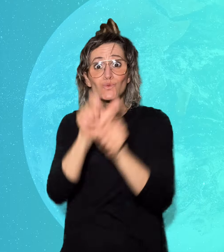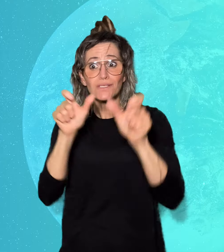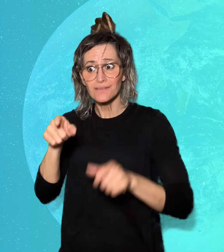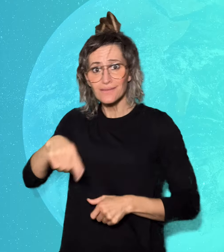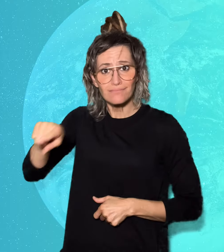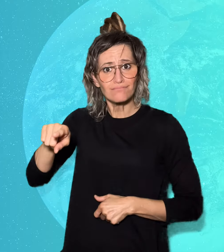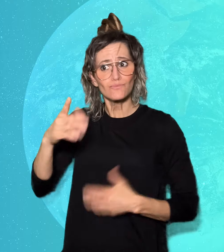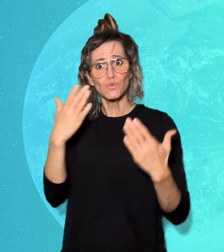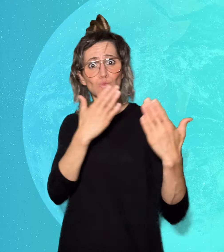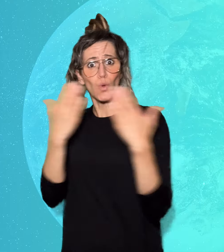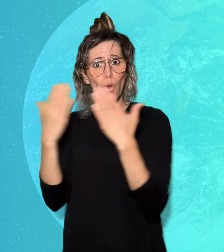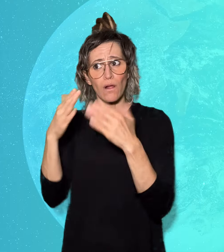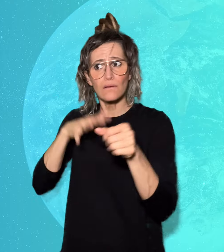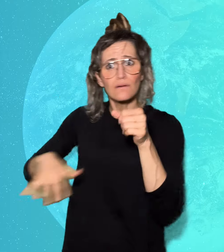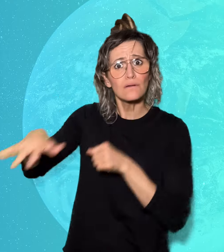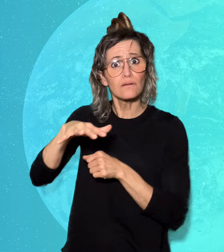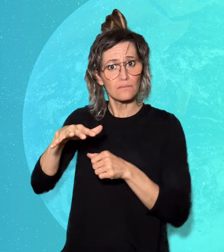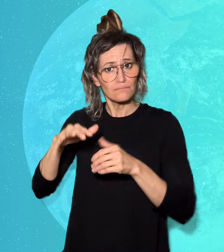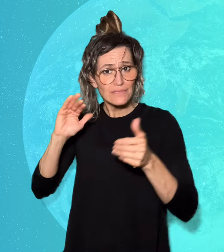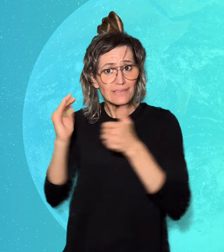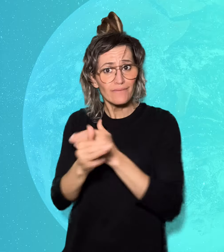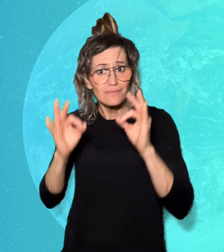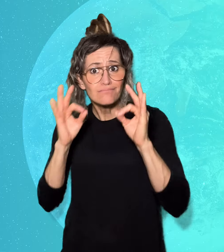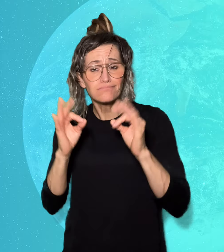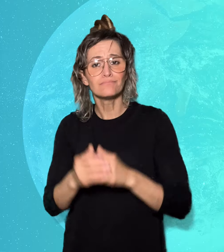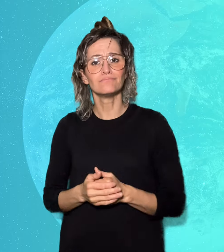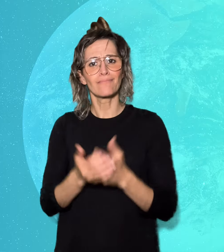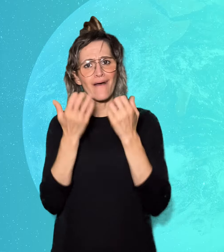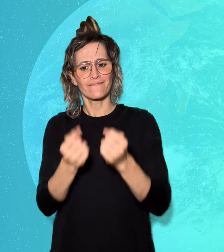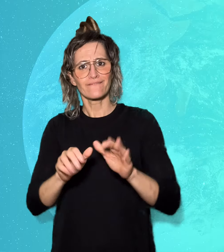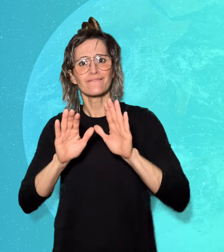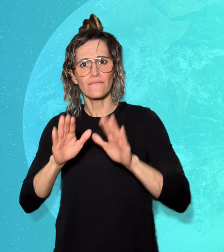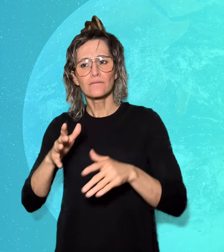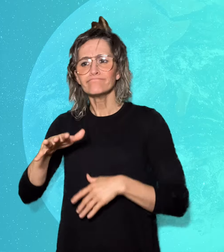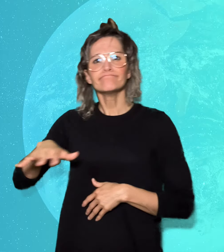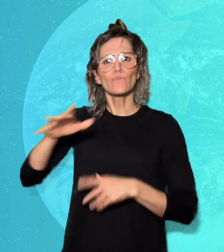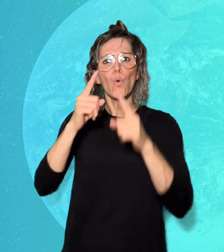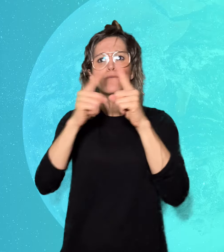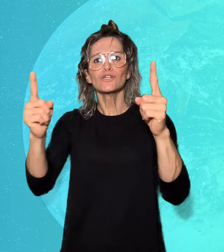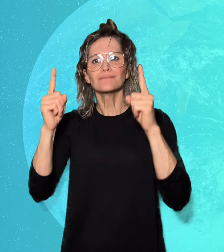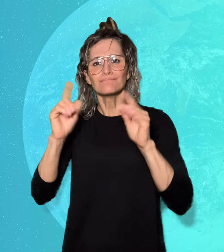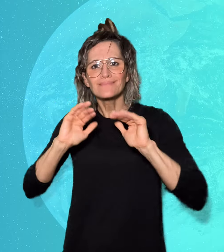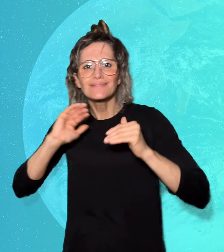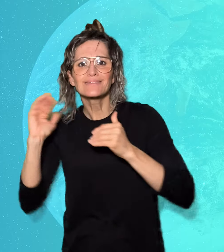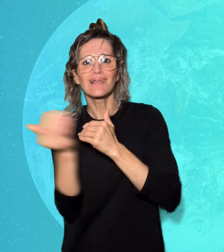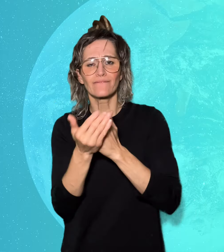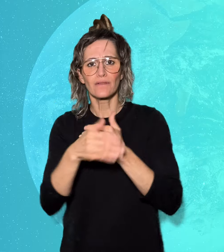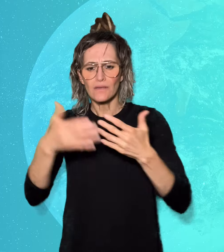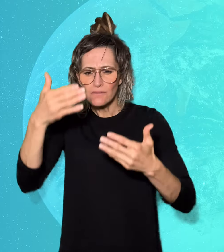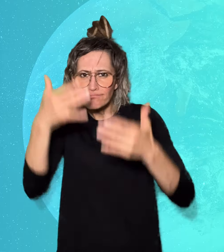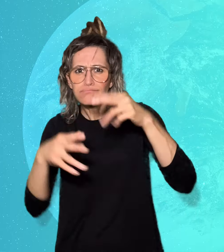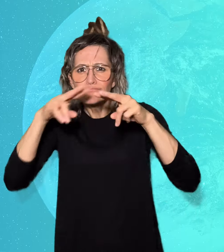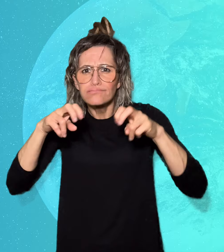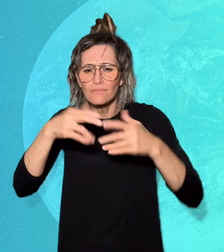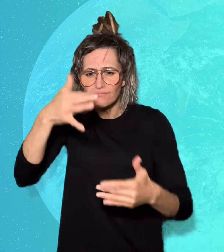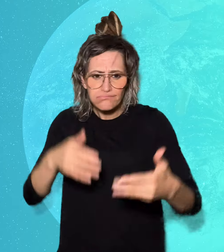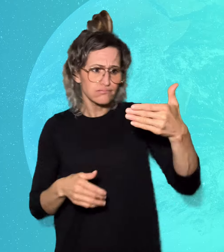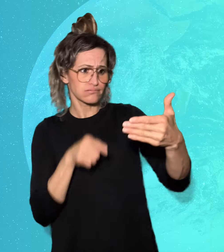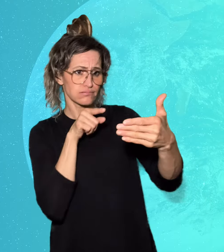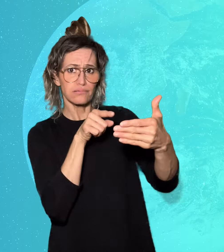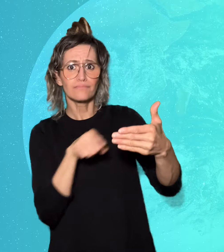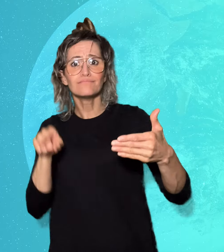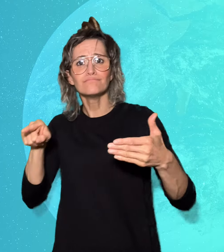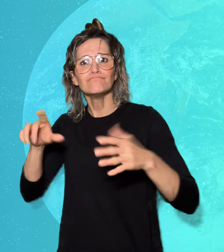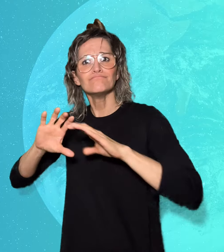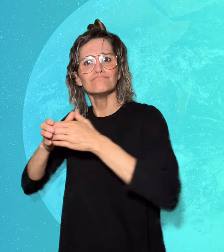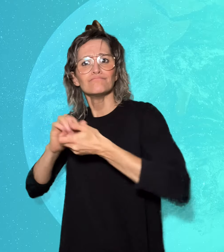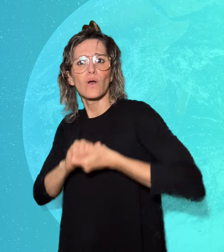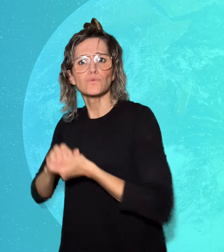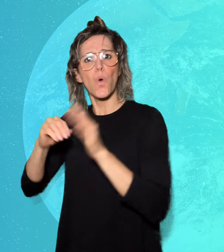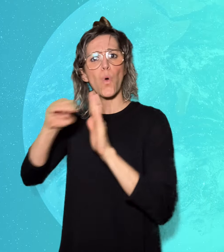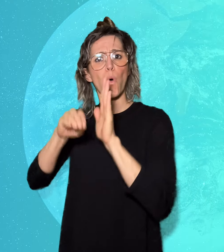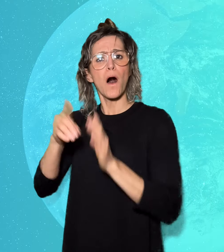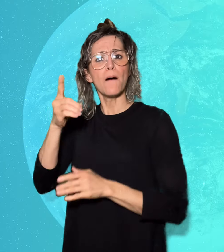used the data from Campus Safety and found that Gallaudet University